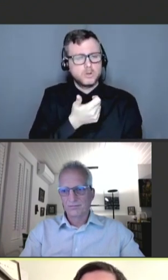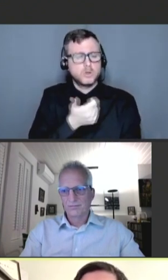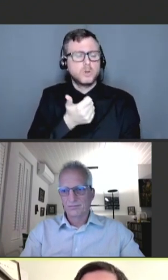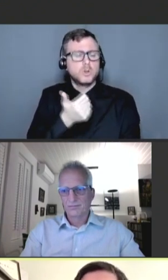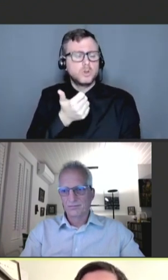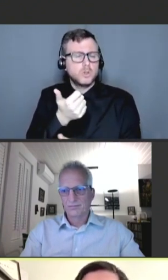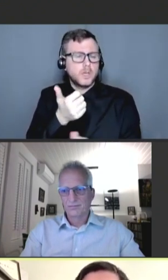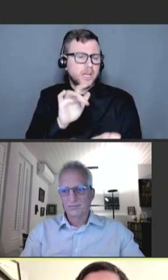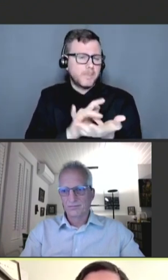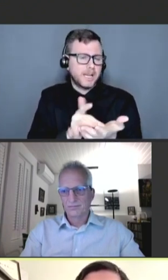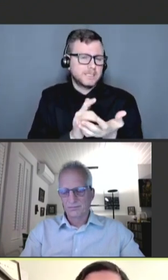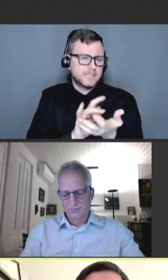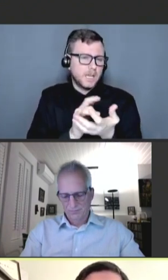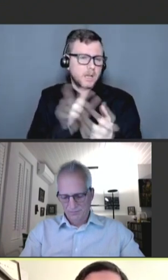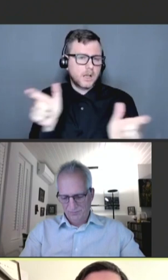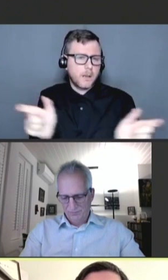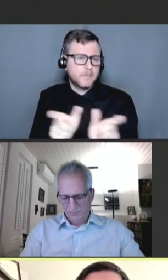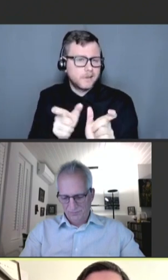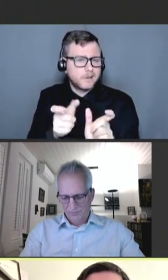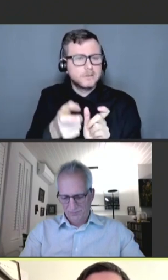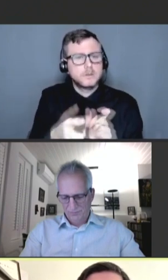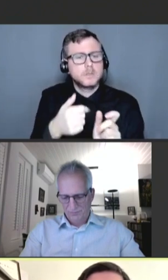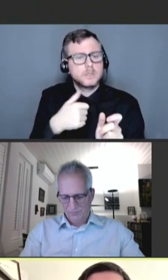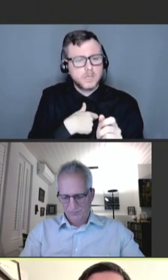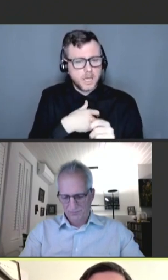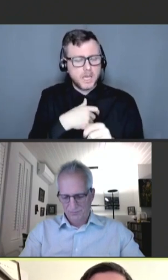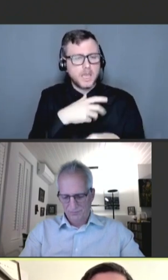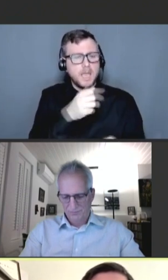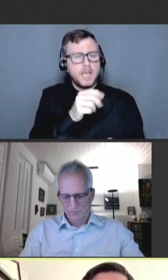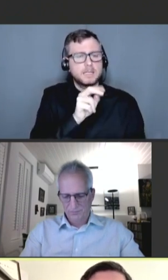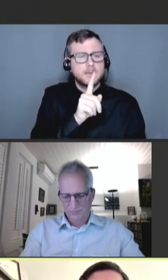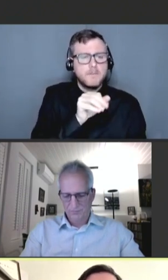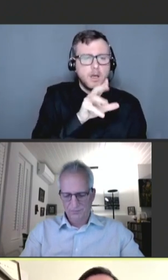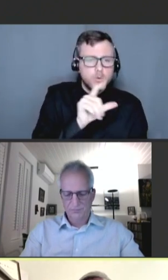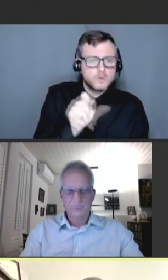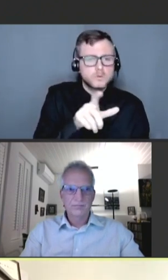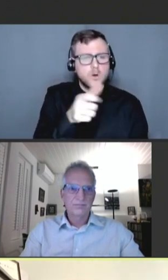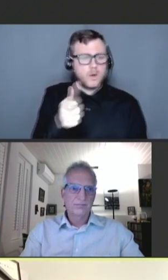or other, you know, tools to further reduce the risk of Long-COVID. Next slide, please.